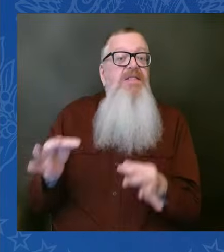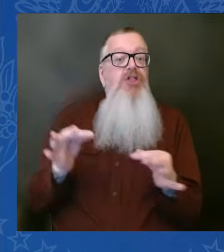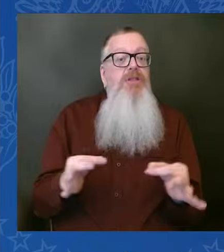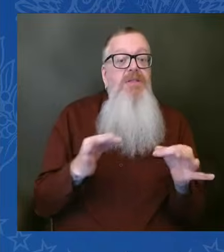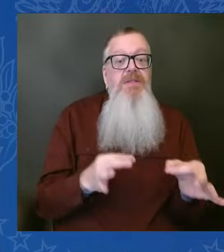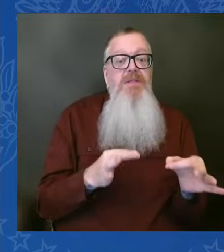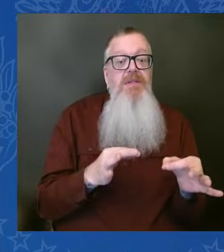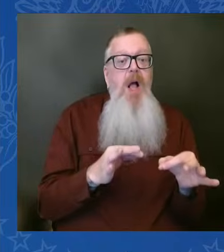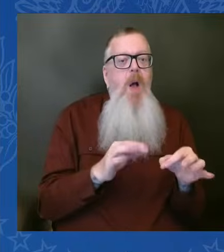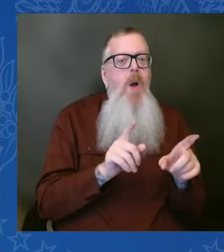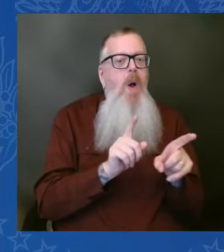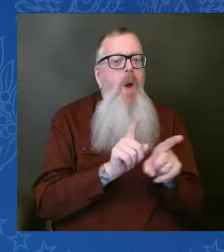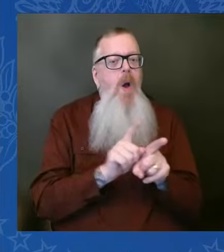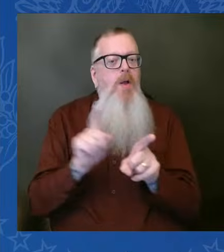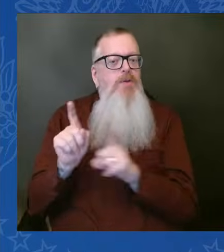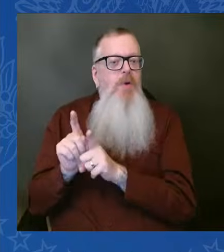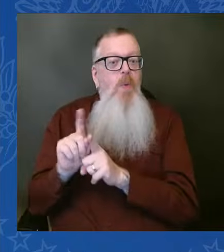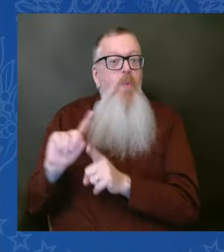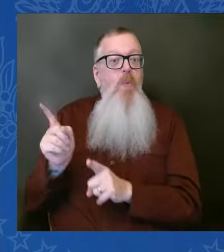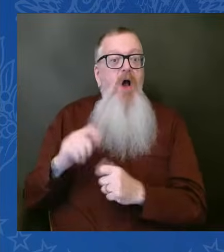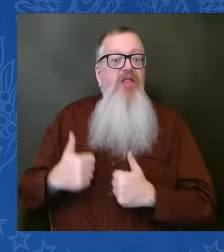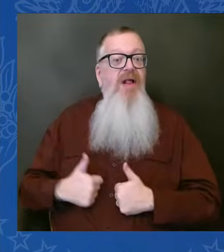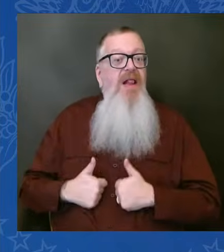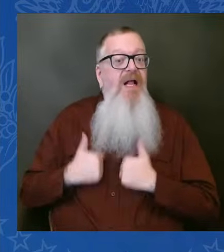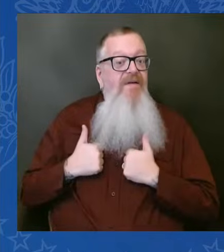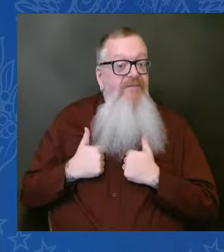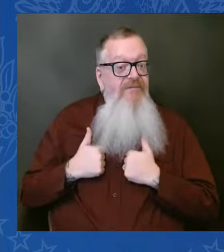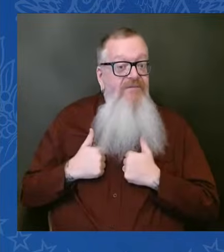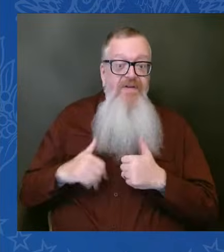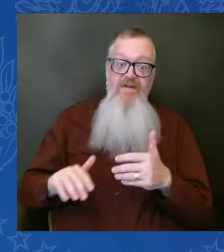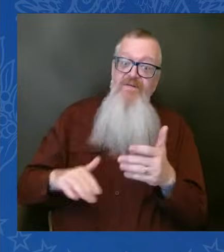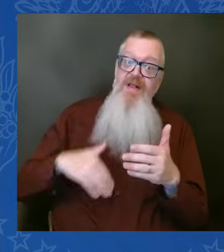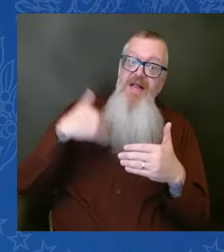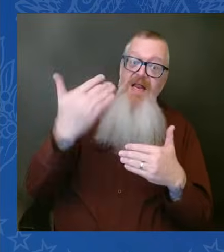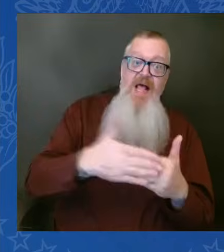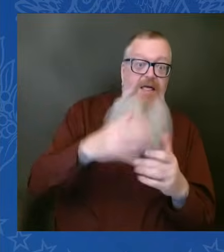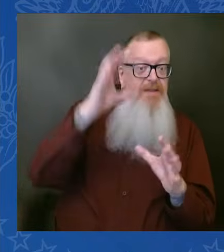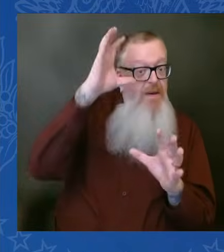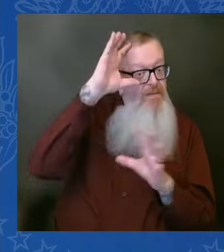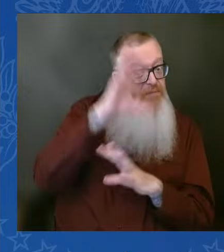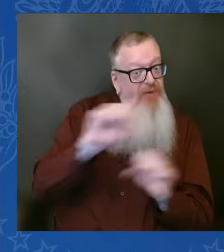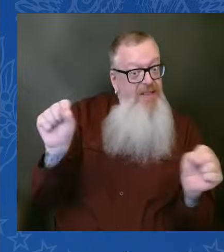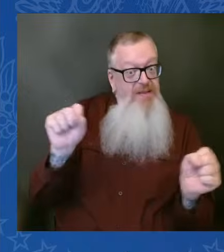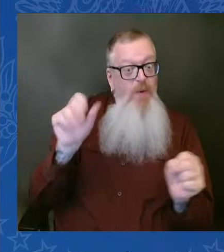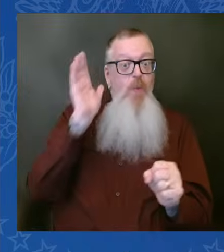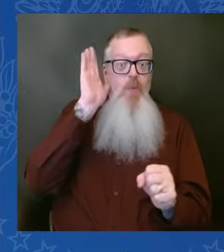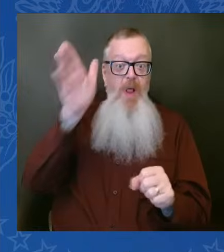Will the next president stop a new electric battery factory in Liberty, North Carolina, that will create thousands of jobs?